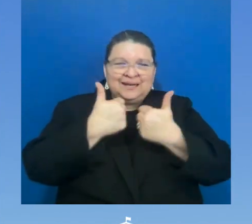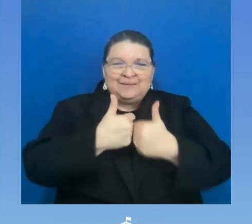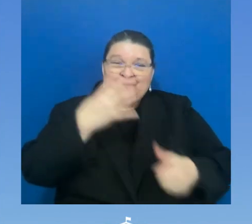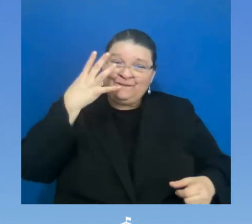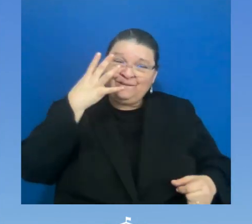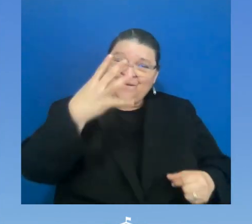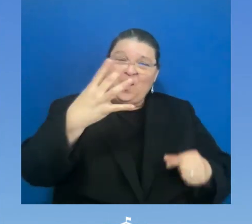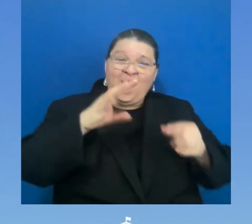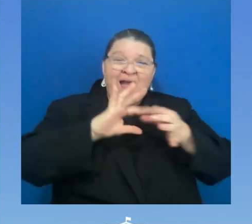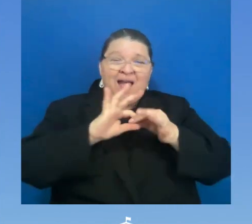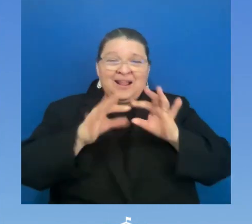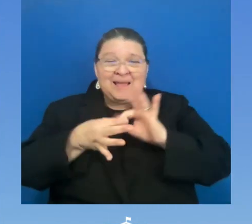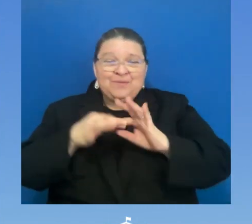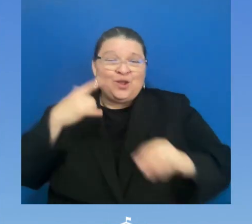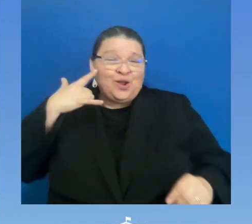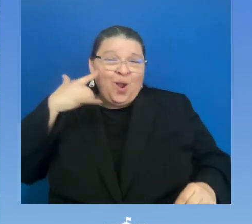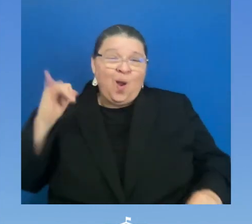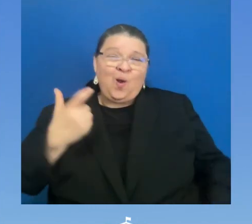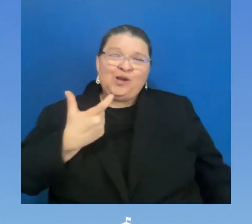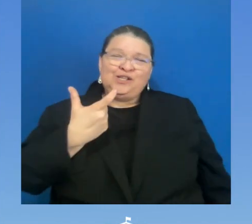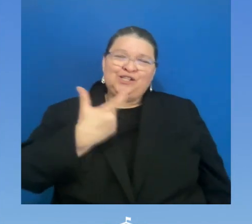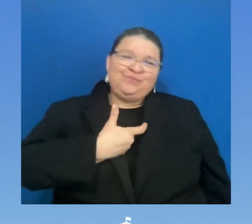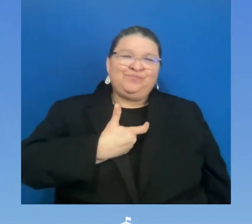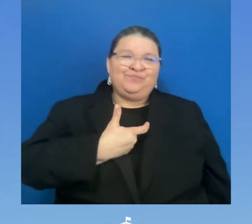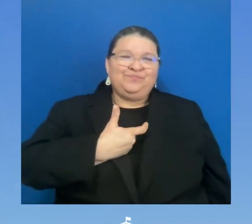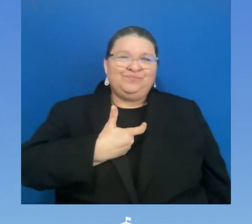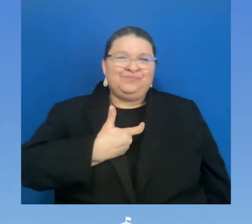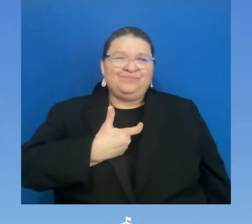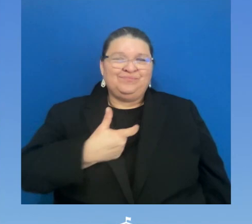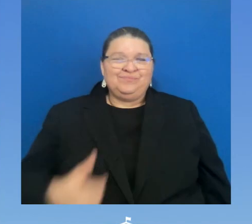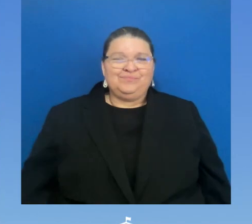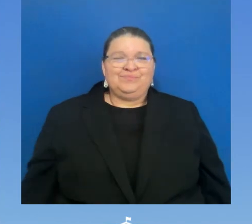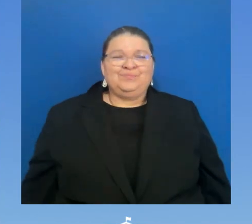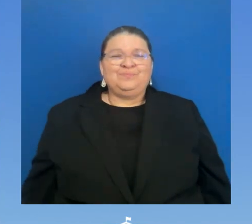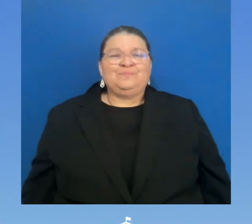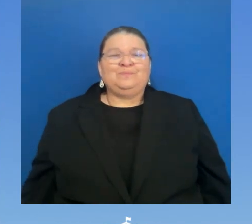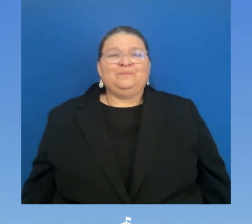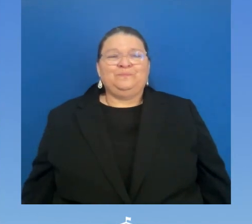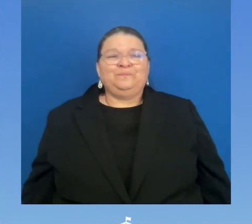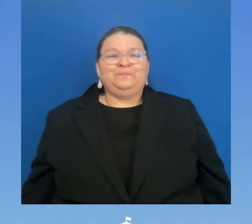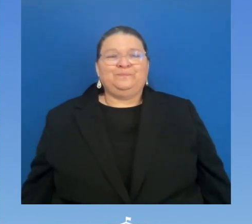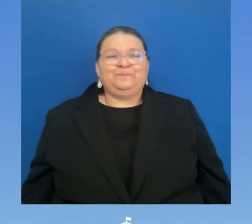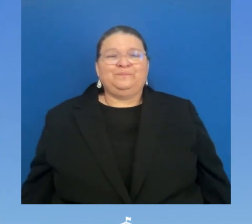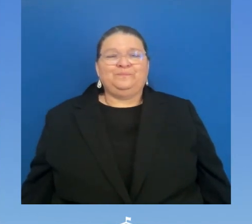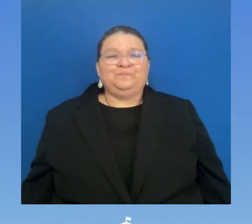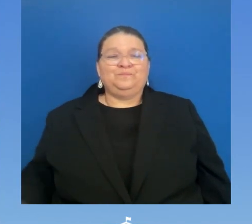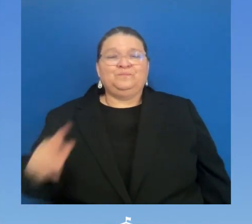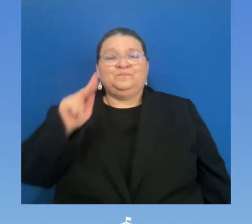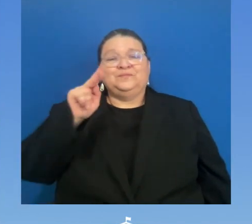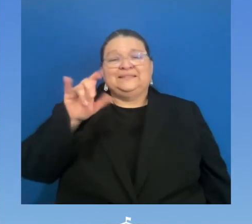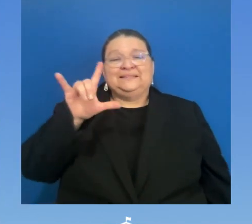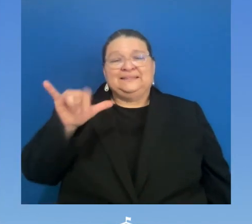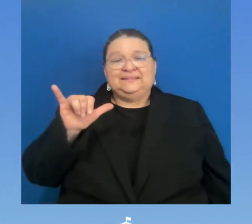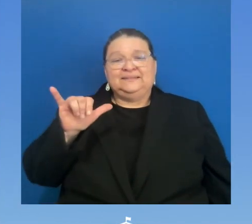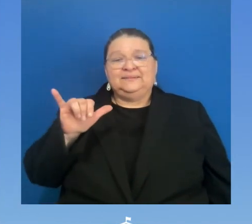So, Kelley, let's talk -- I want to start with you, because it's about being a player rep